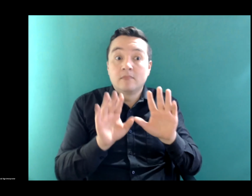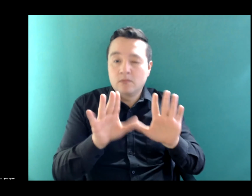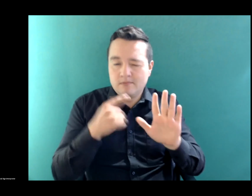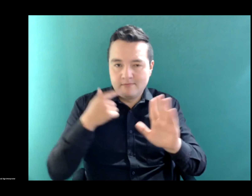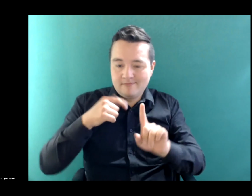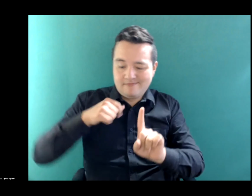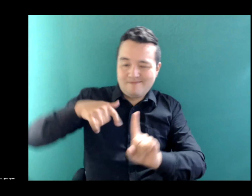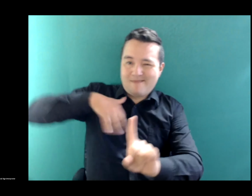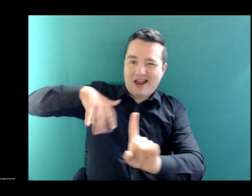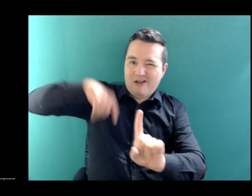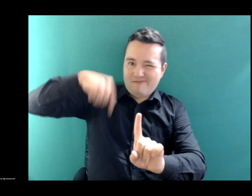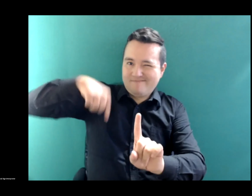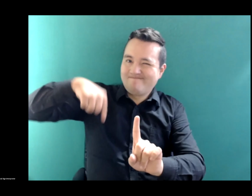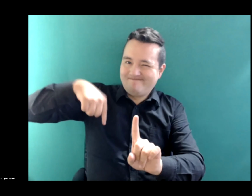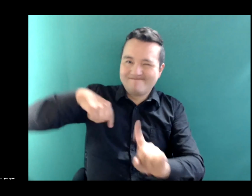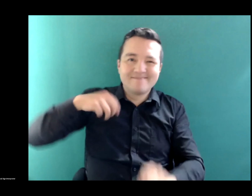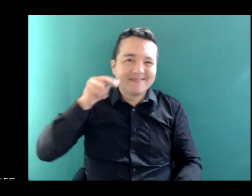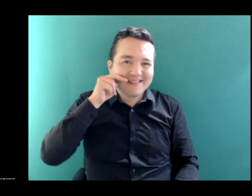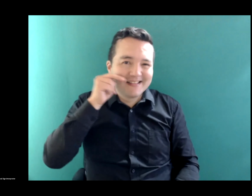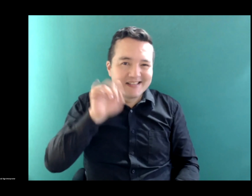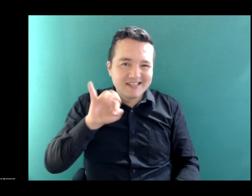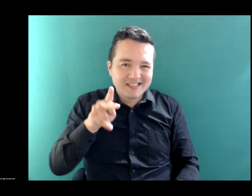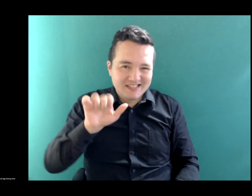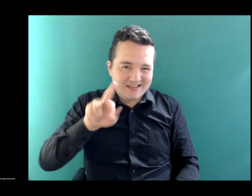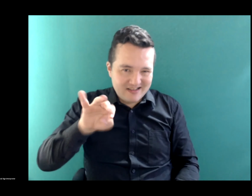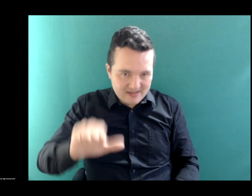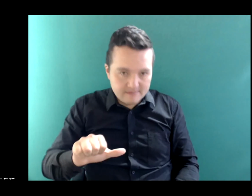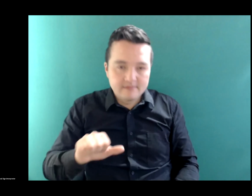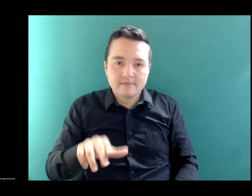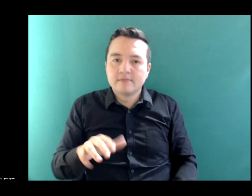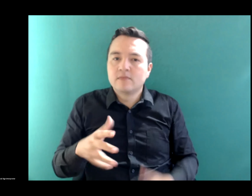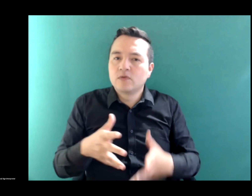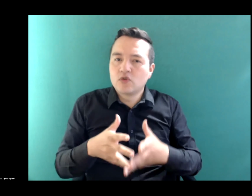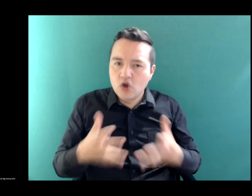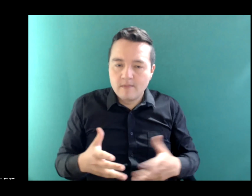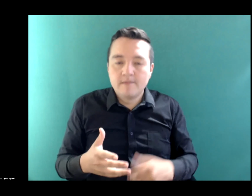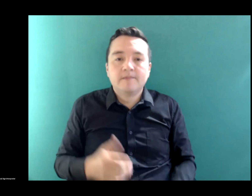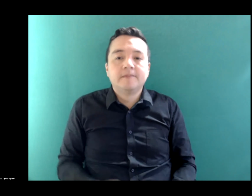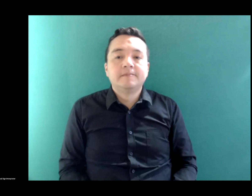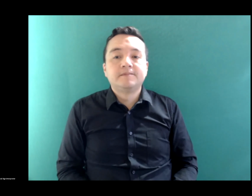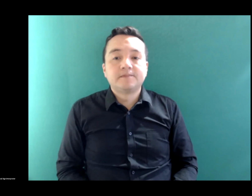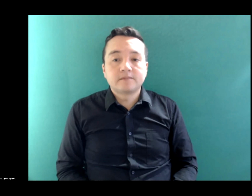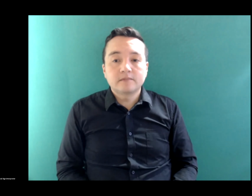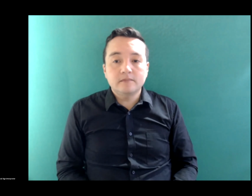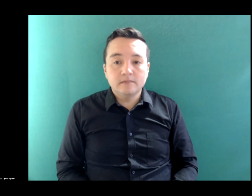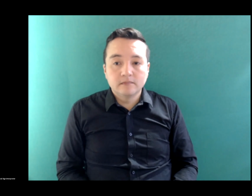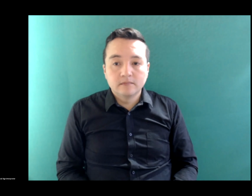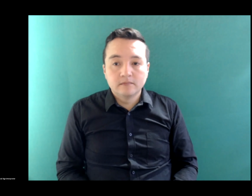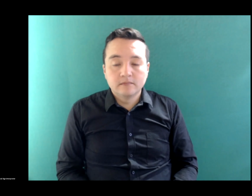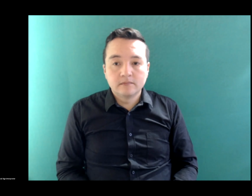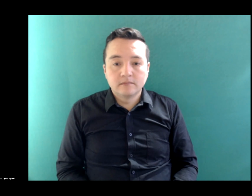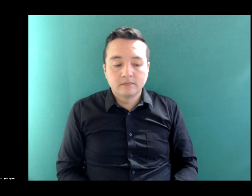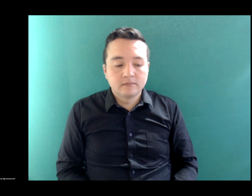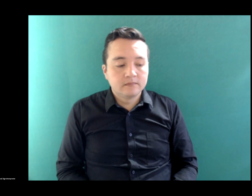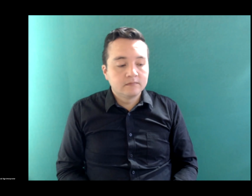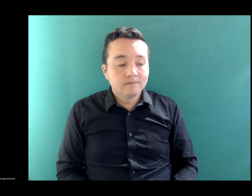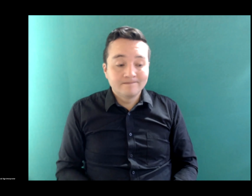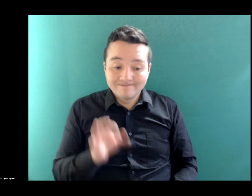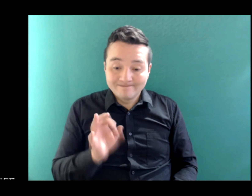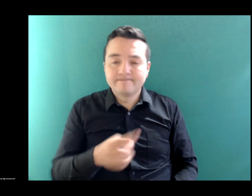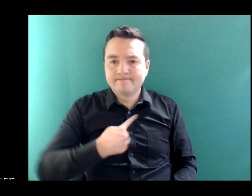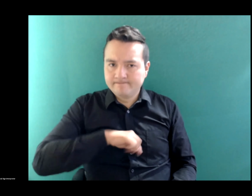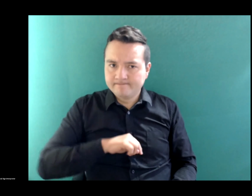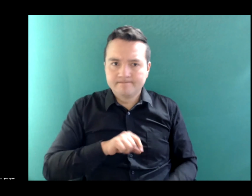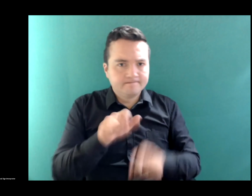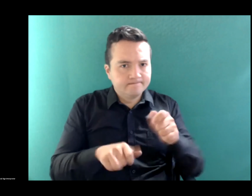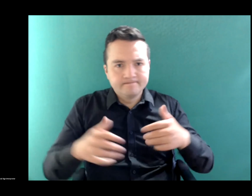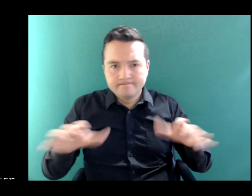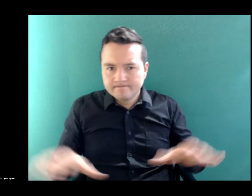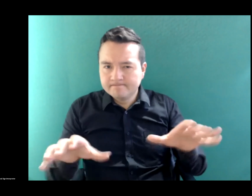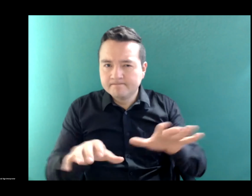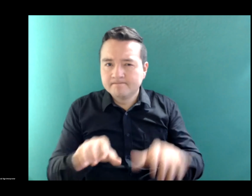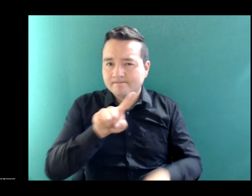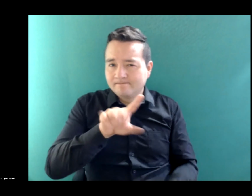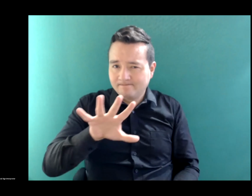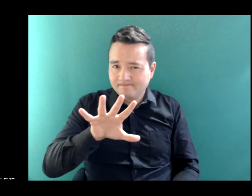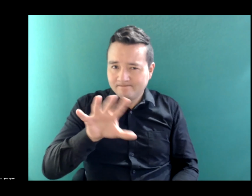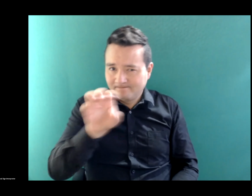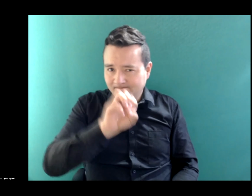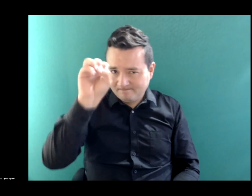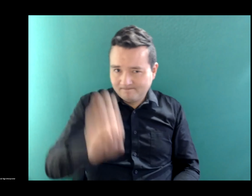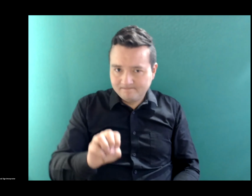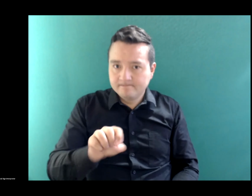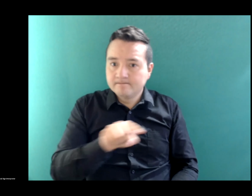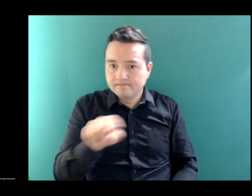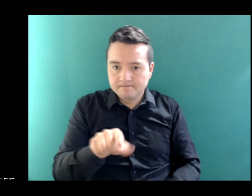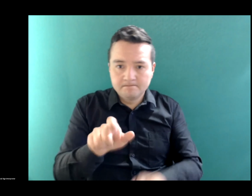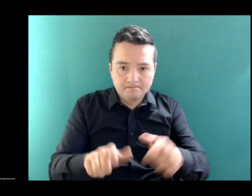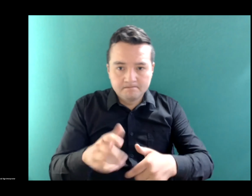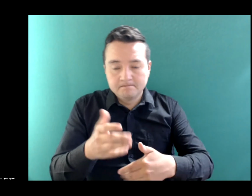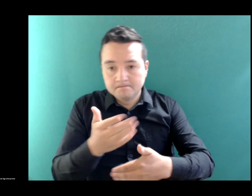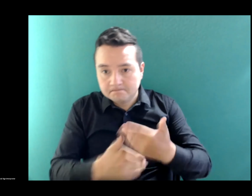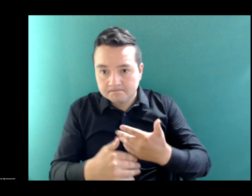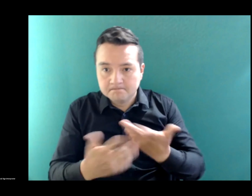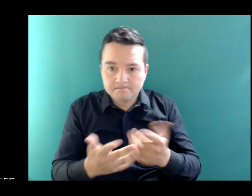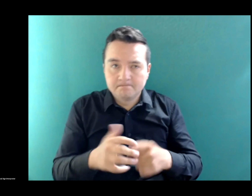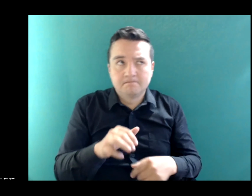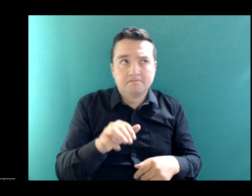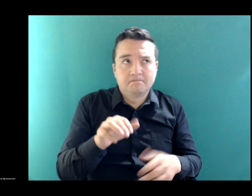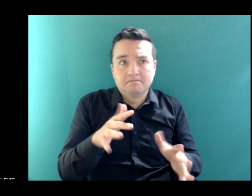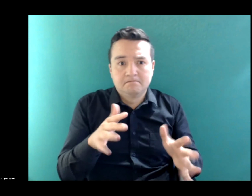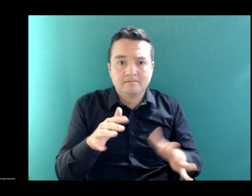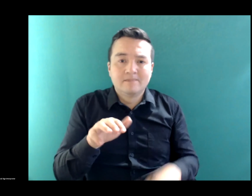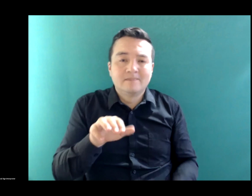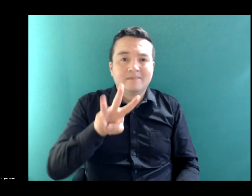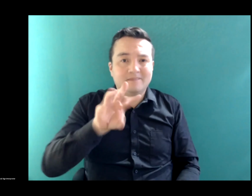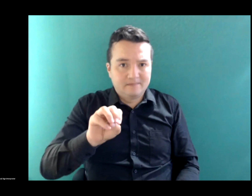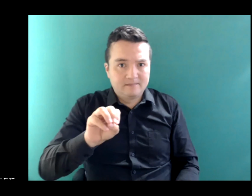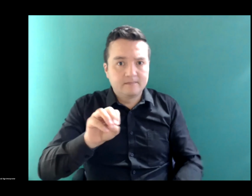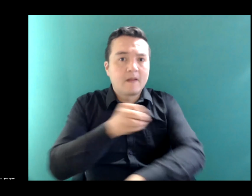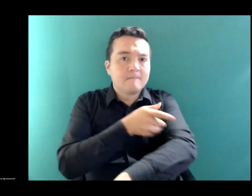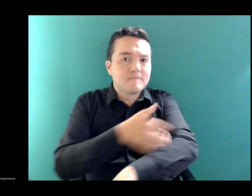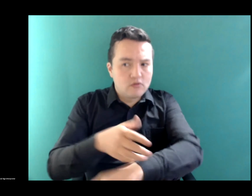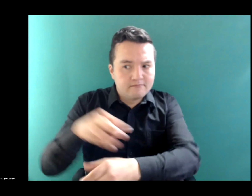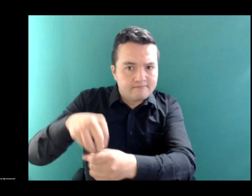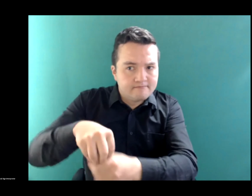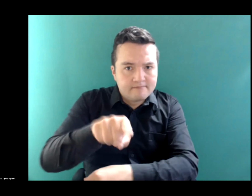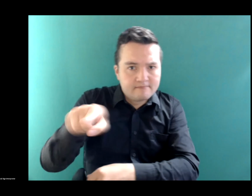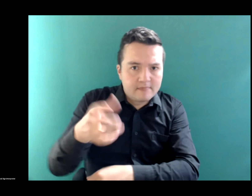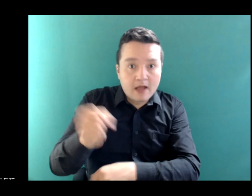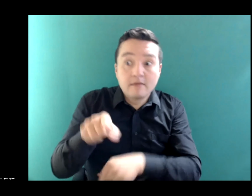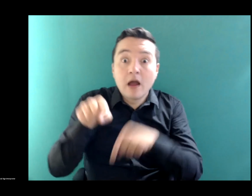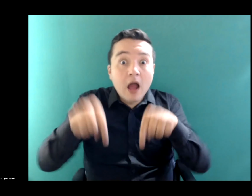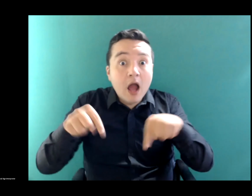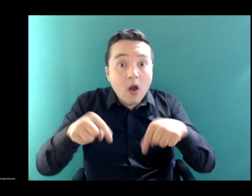It's amazing what other countries have been doing. Only recently we assigned - - G3ict to promote digital inclusion.